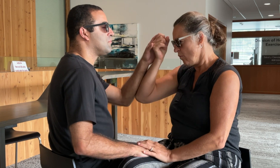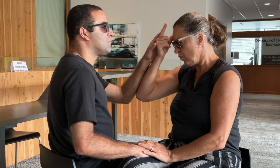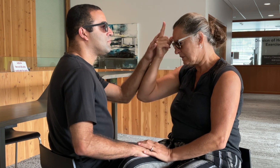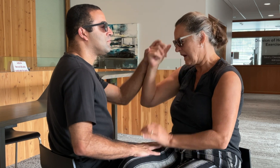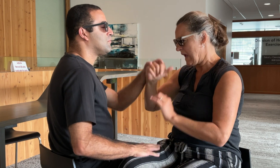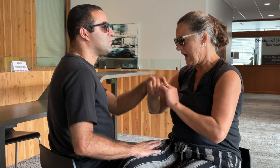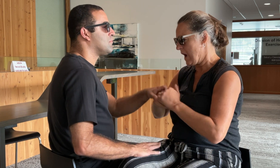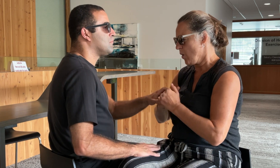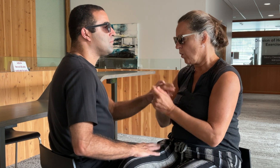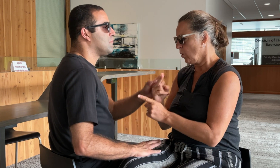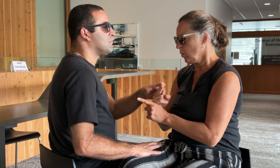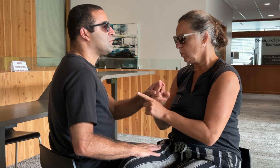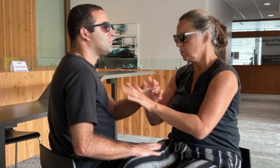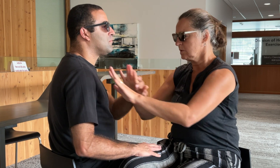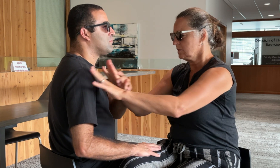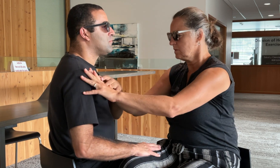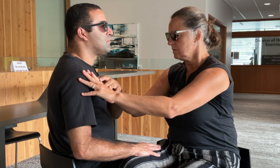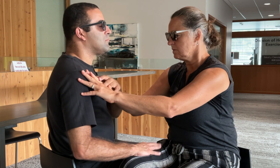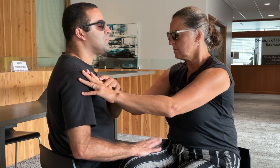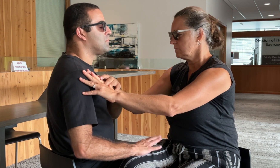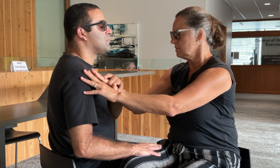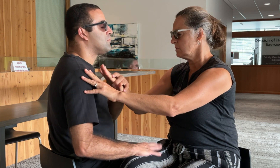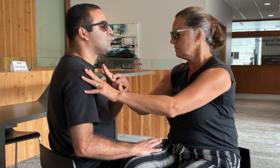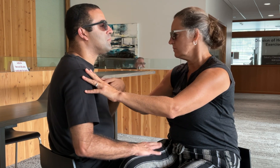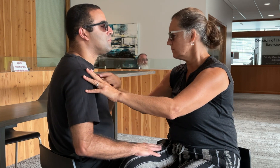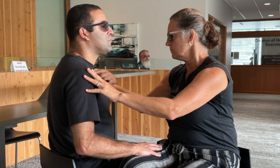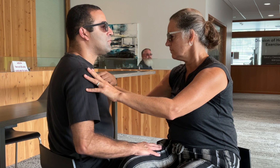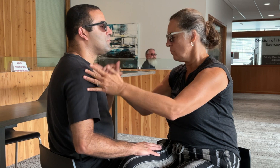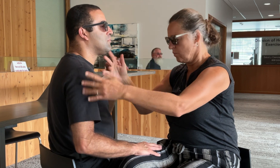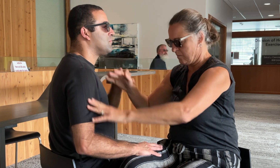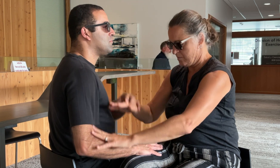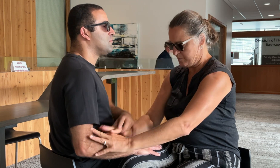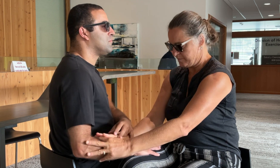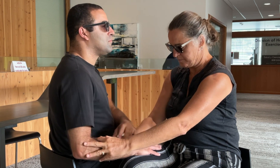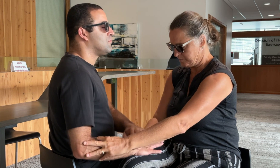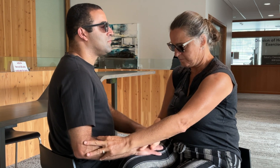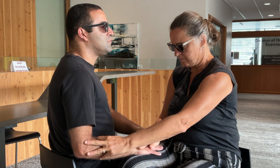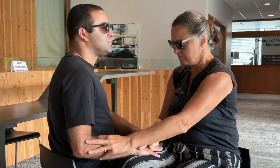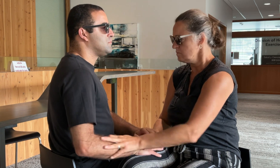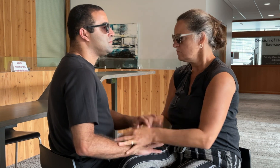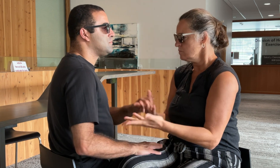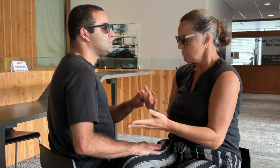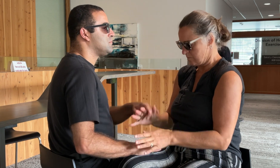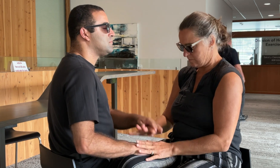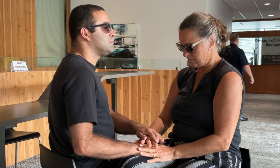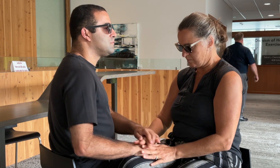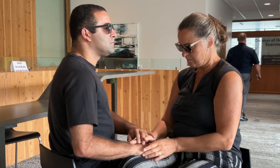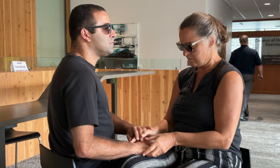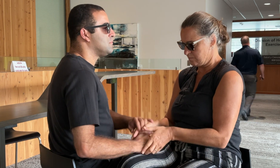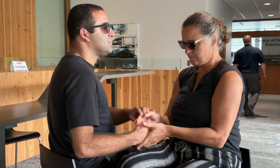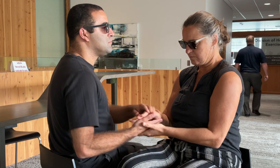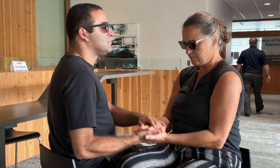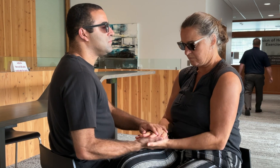on the receiver, perhaps the upper chest along the H2 arm, and the thigh to move the story along.